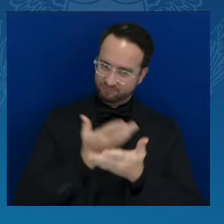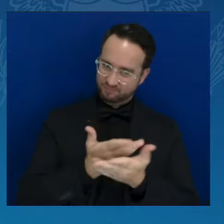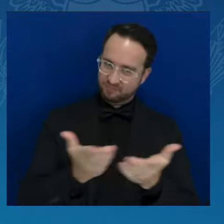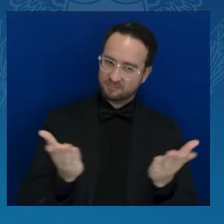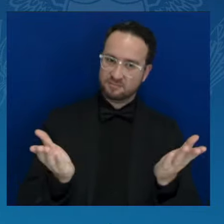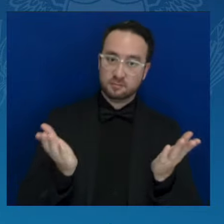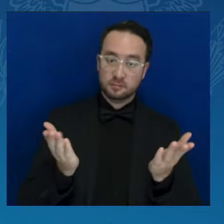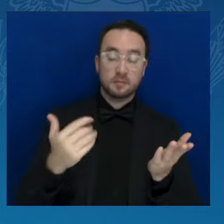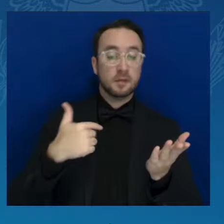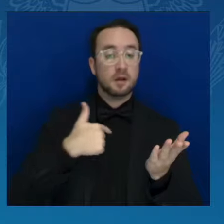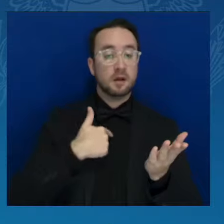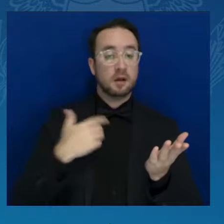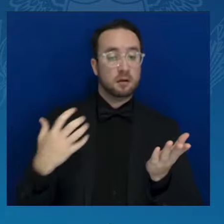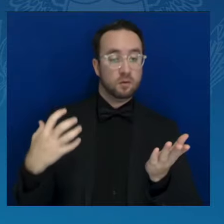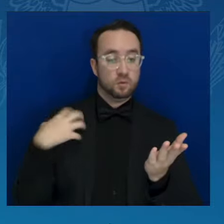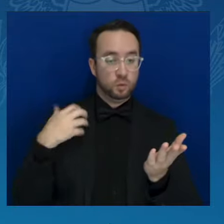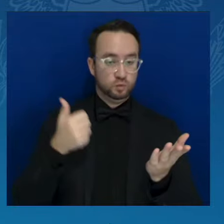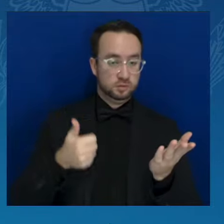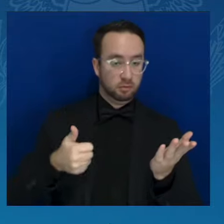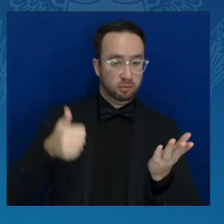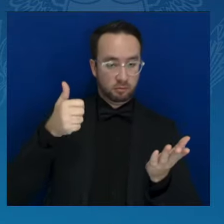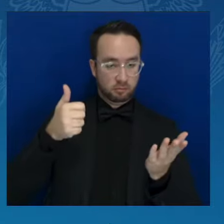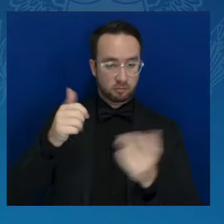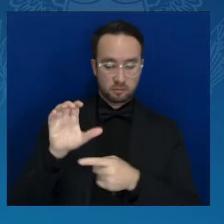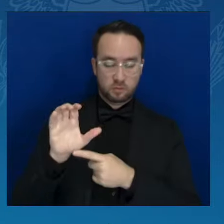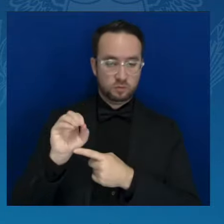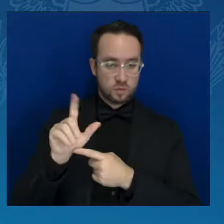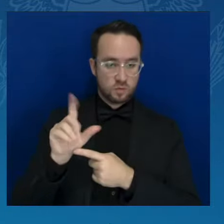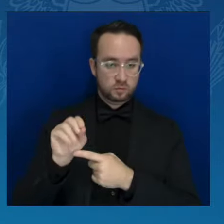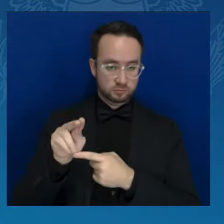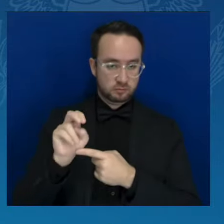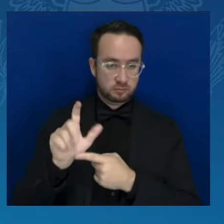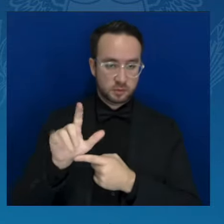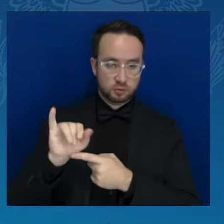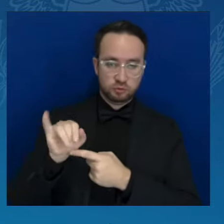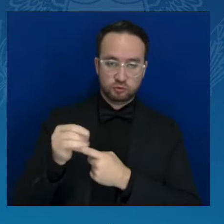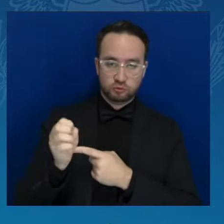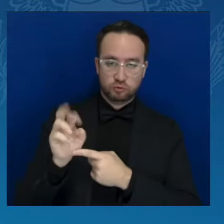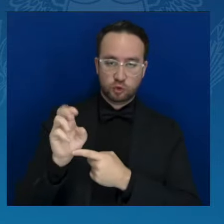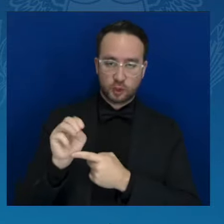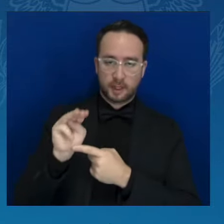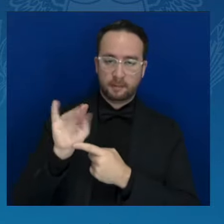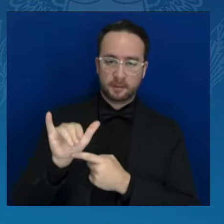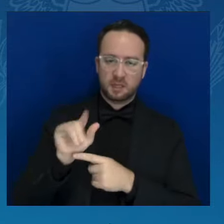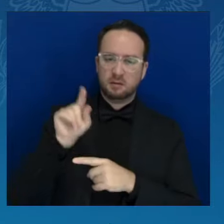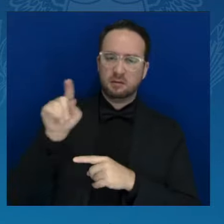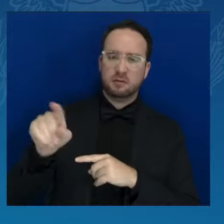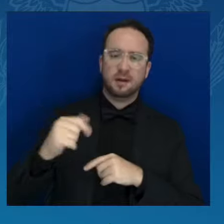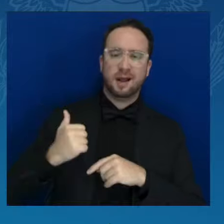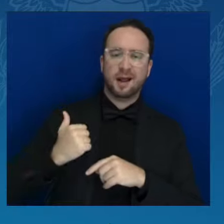and I have the privilege to represent Canada as one of four astronauts who will fly on Artemus II.